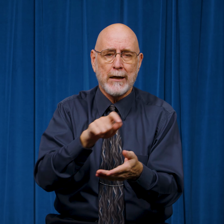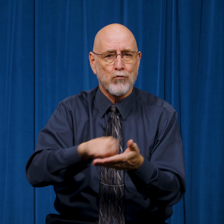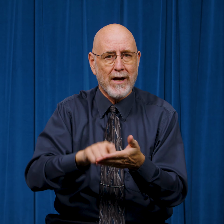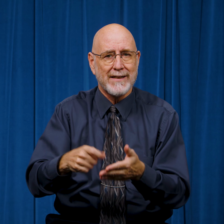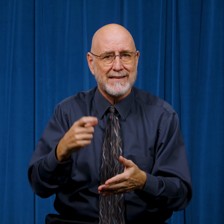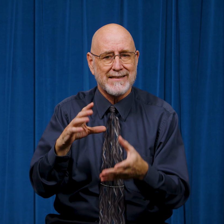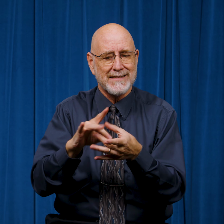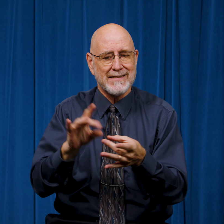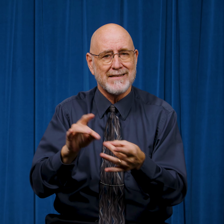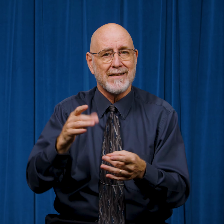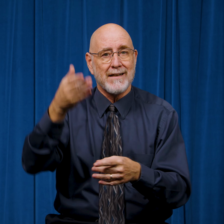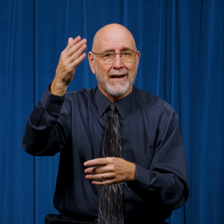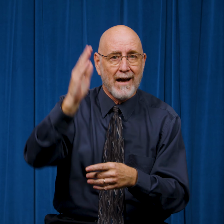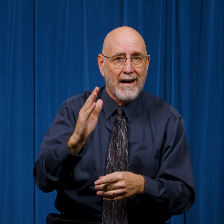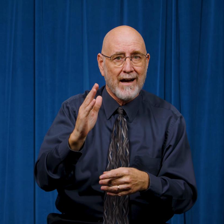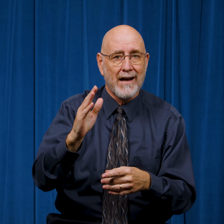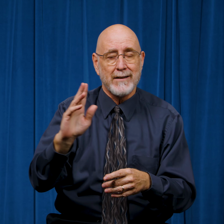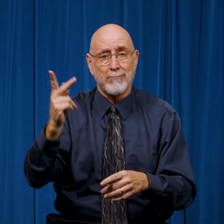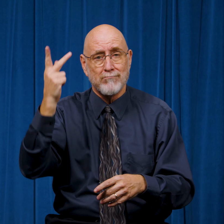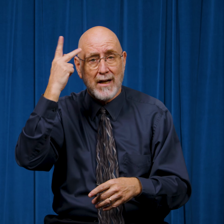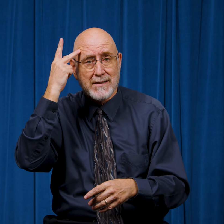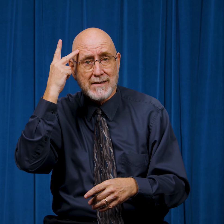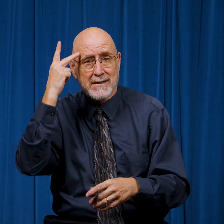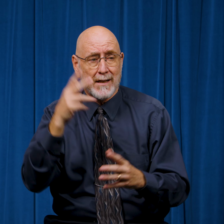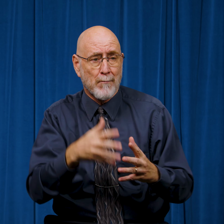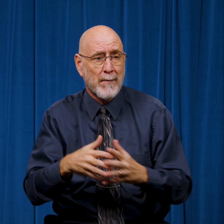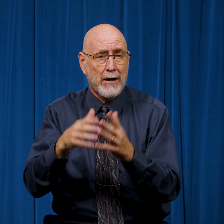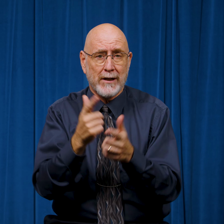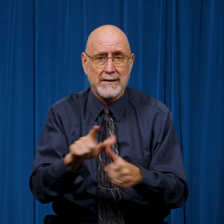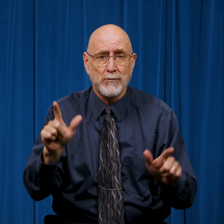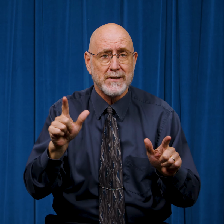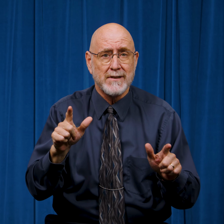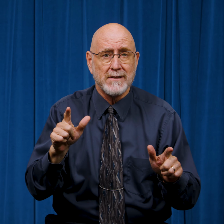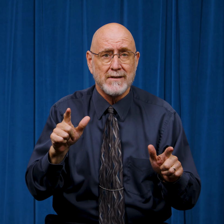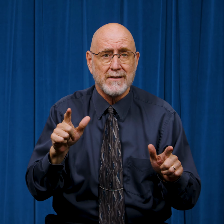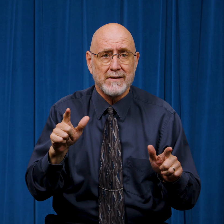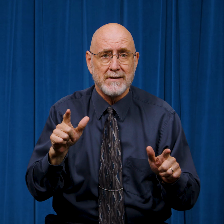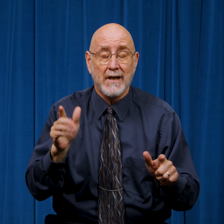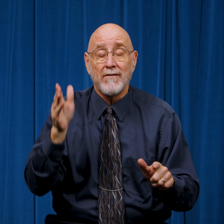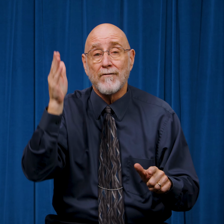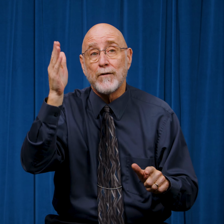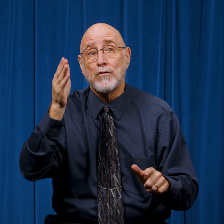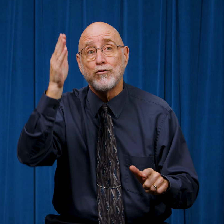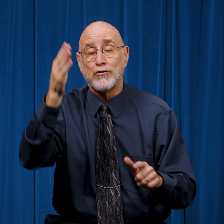as he discusses God, politics, American liberties, and the future of our country.